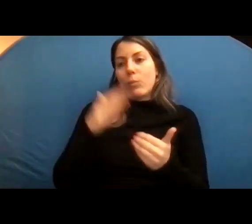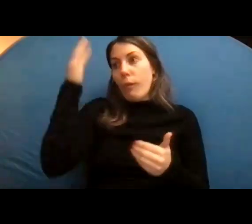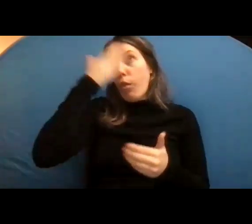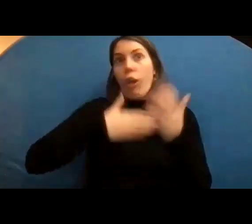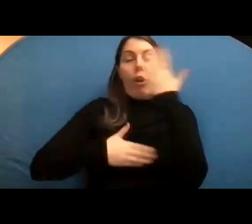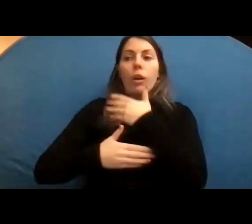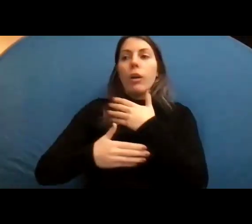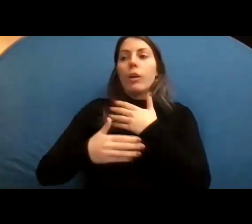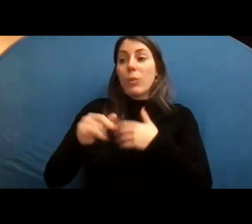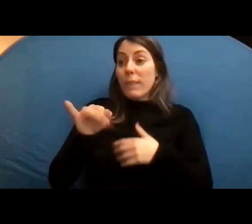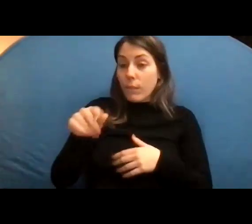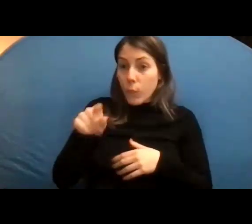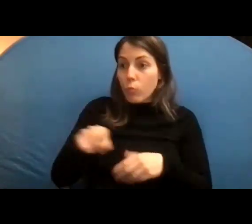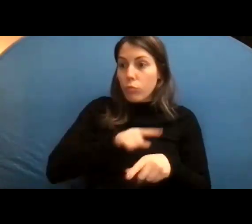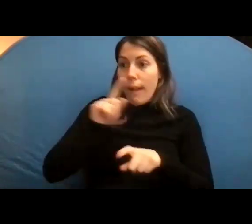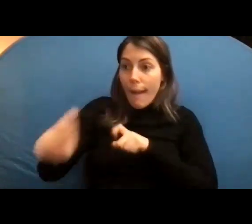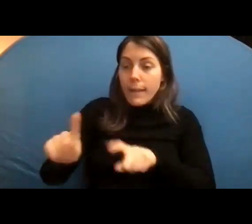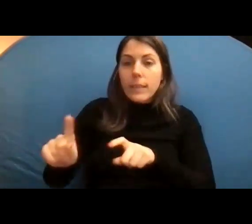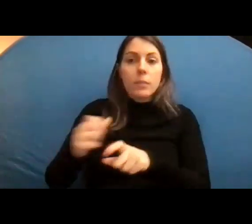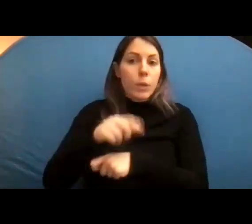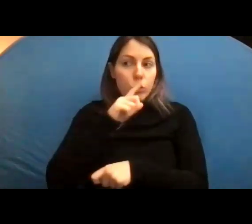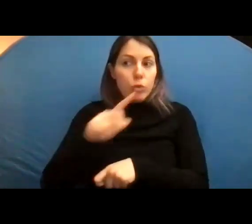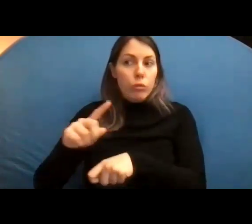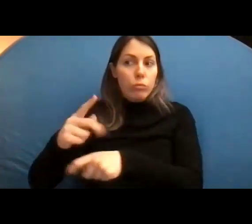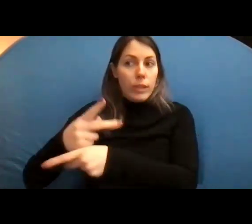likely that it will be overlooked and less likely that